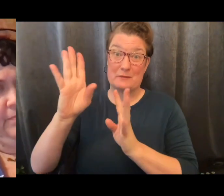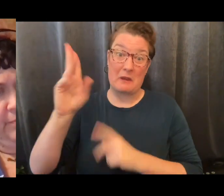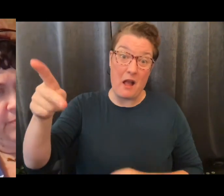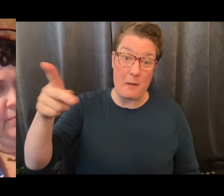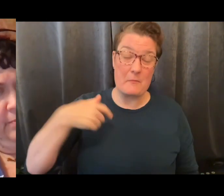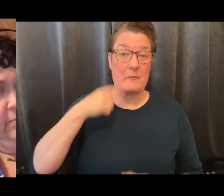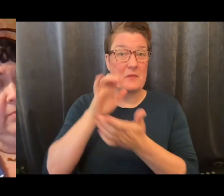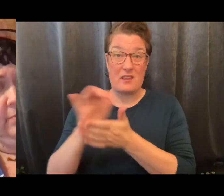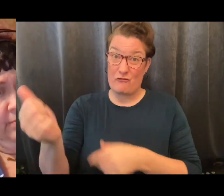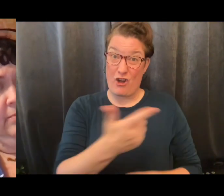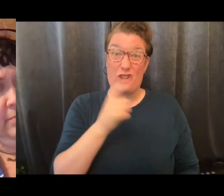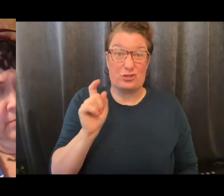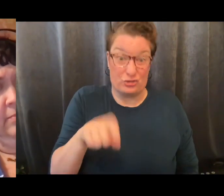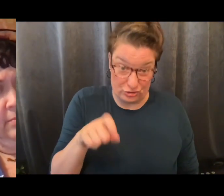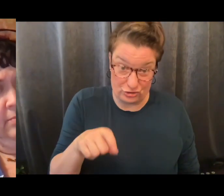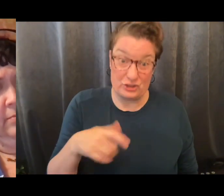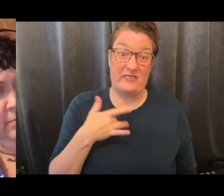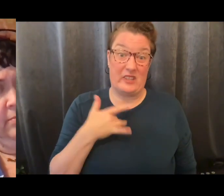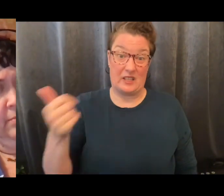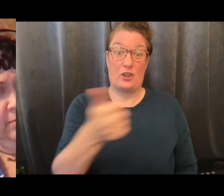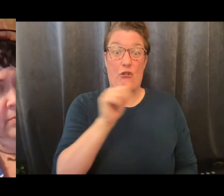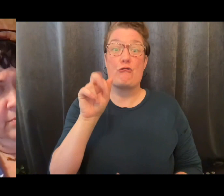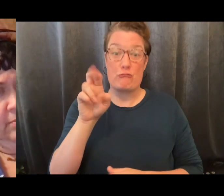everybody should feel that they're an authority as a human being.